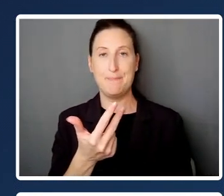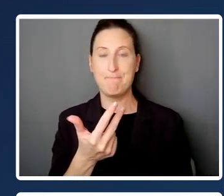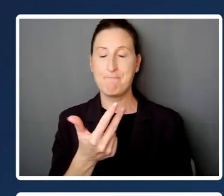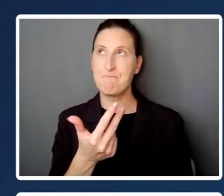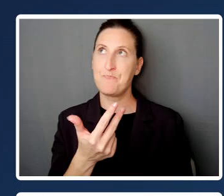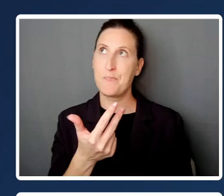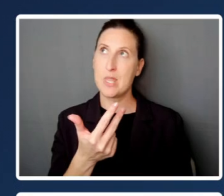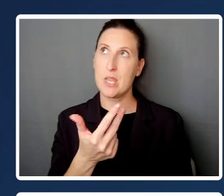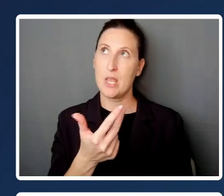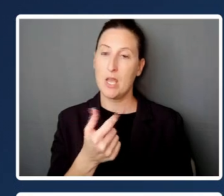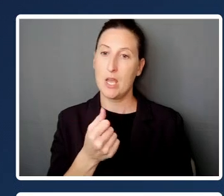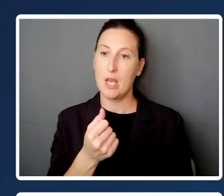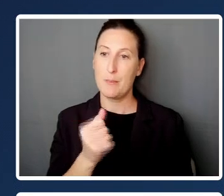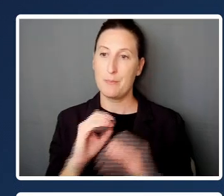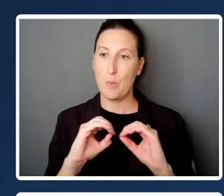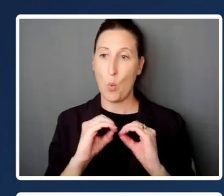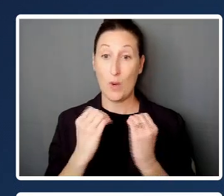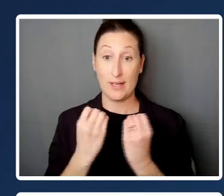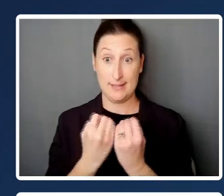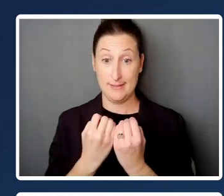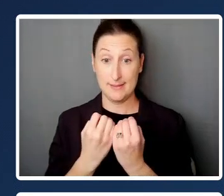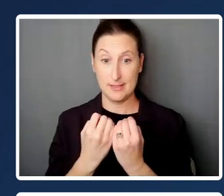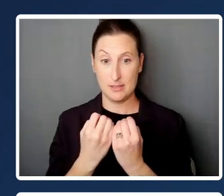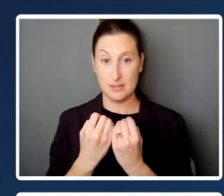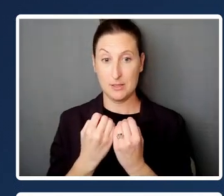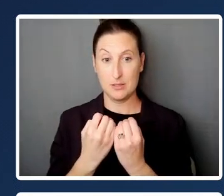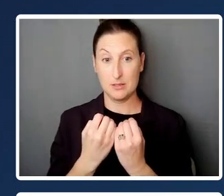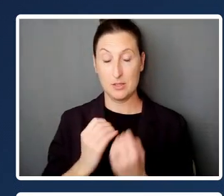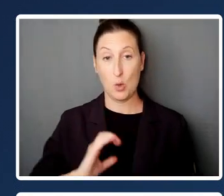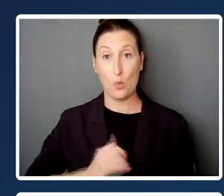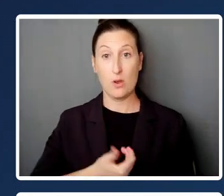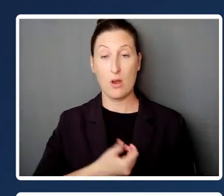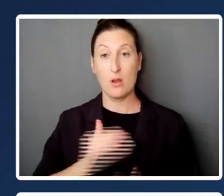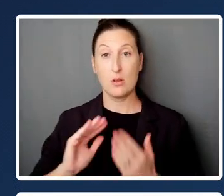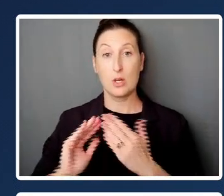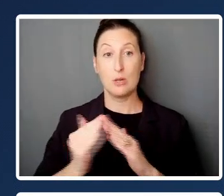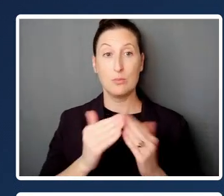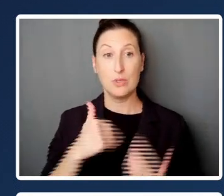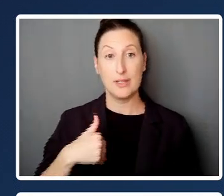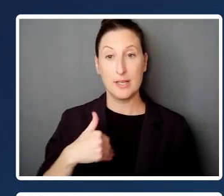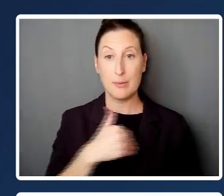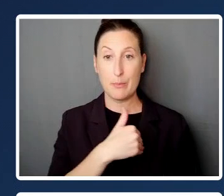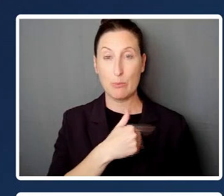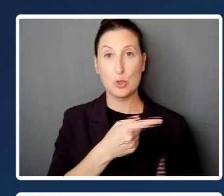organizations where our community members came from. So, the Friends of Anacostia